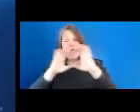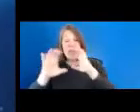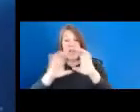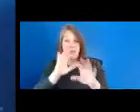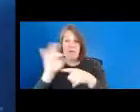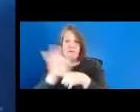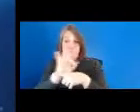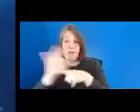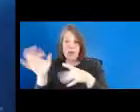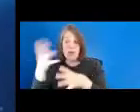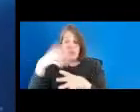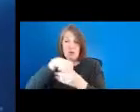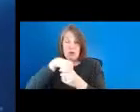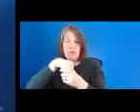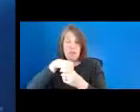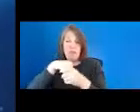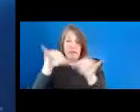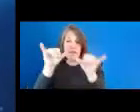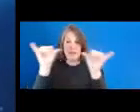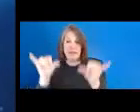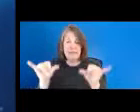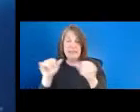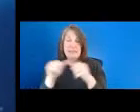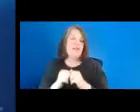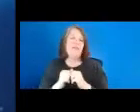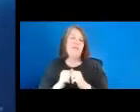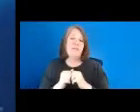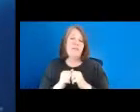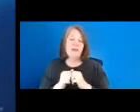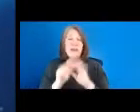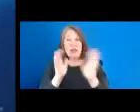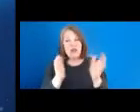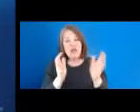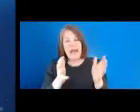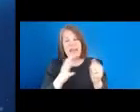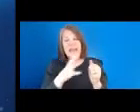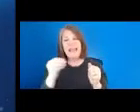within the system. 16:21:32 They are chats and they are life